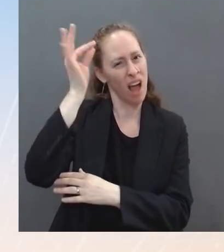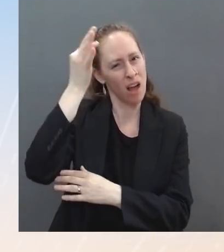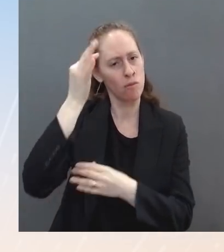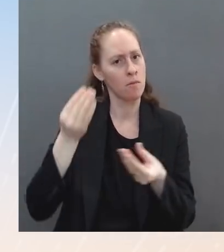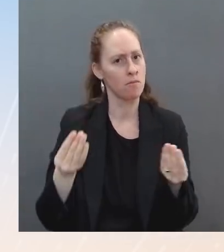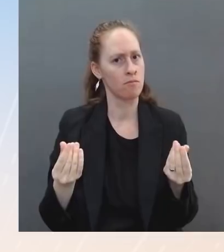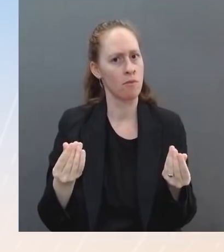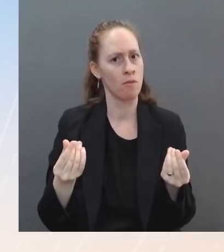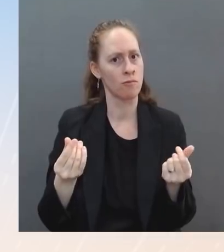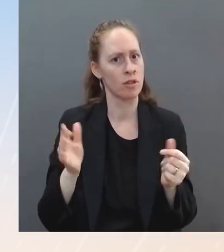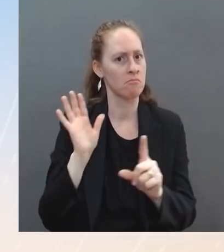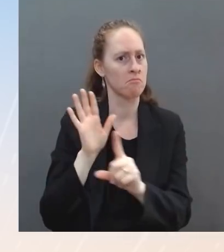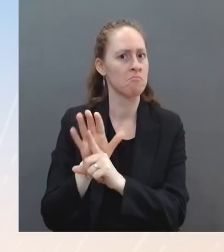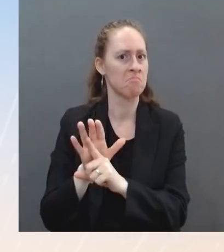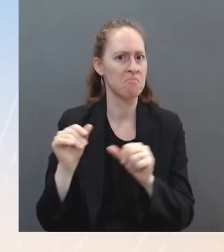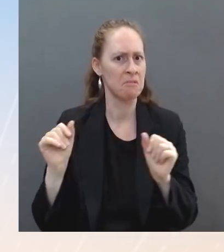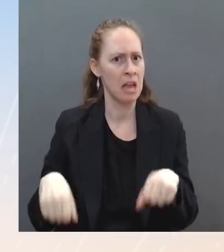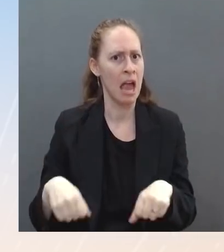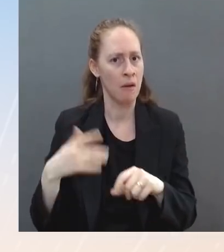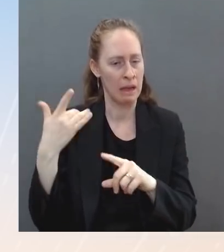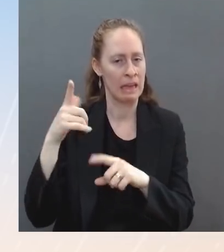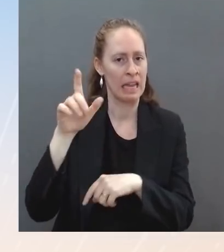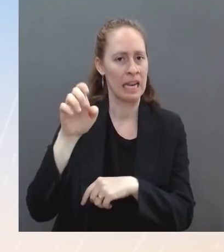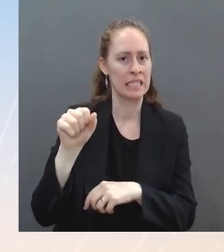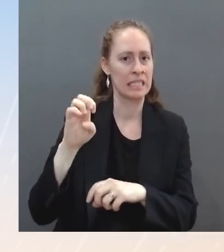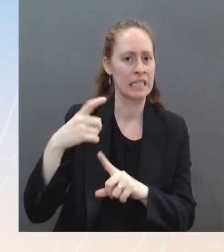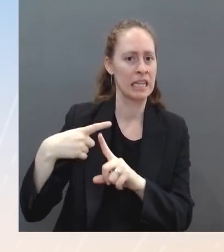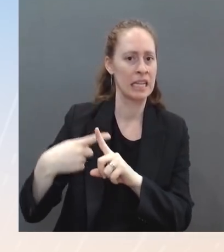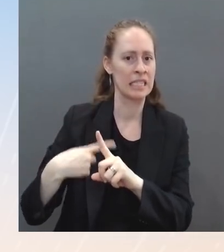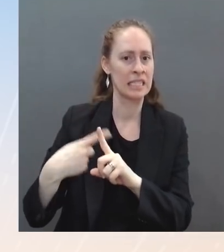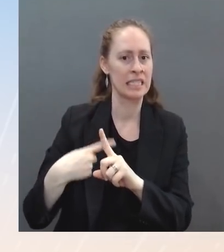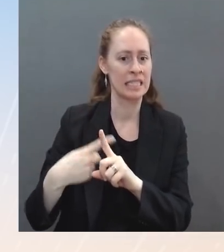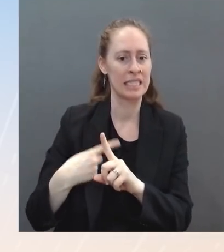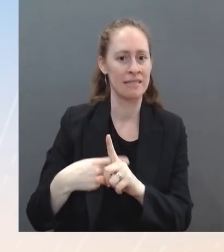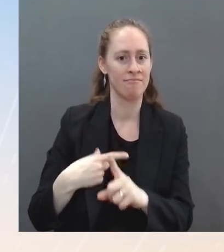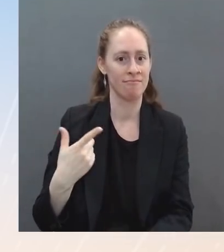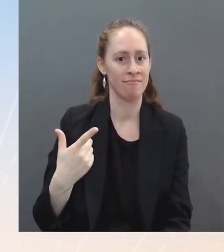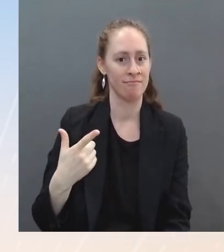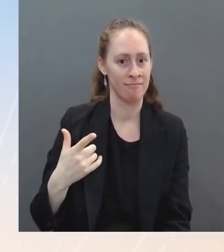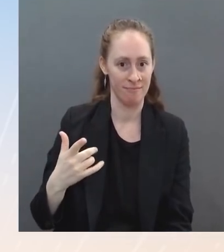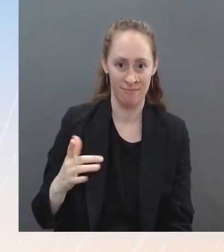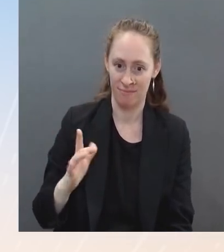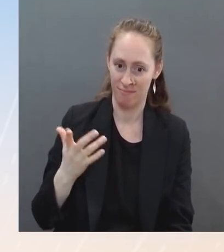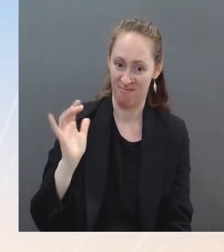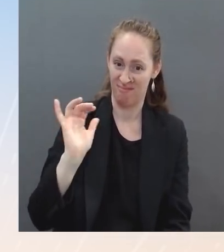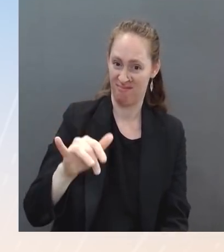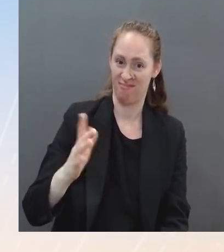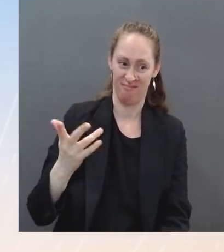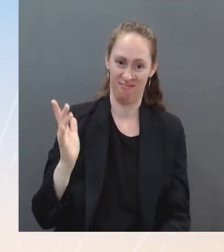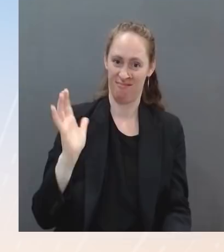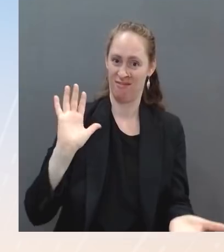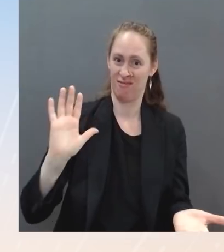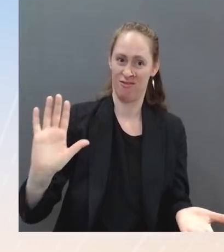as citizens and as taxpayers. And so, the way the process works is that companies lease tracts of land.